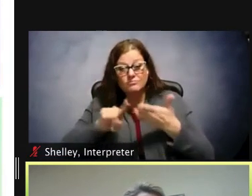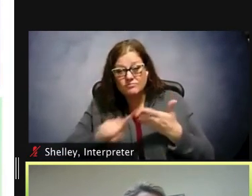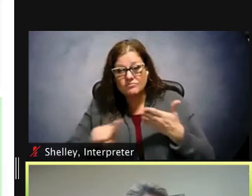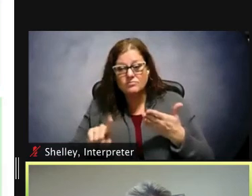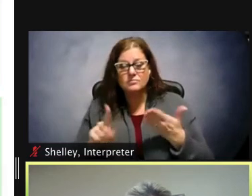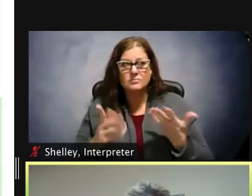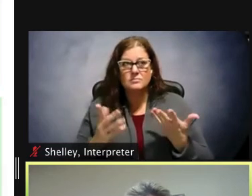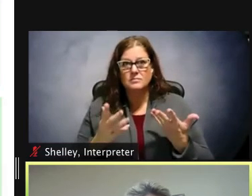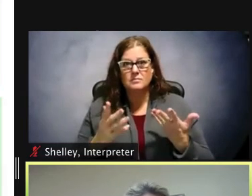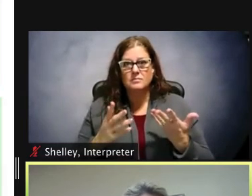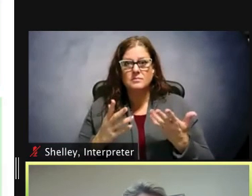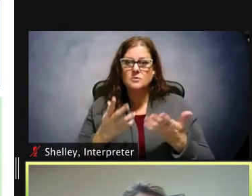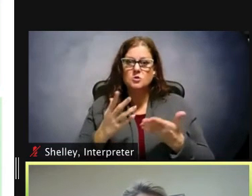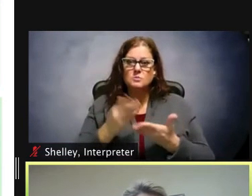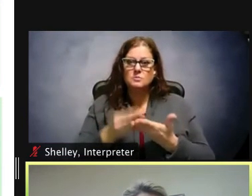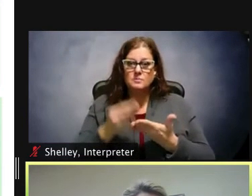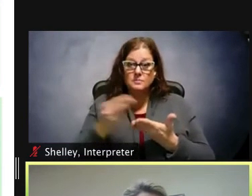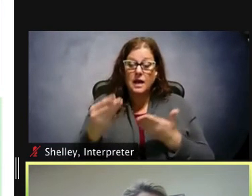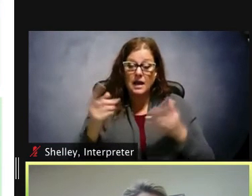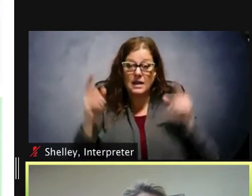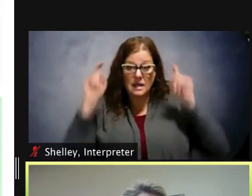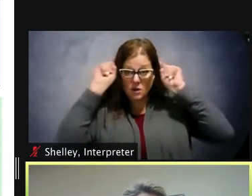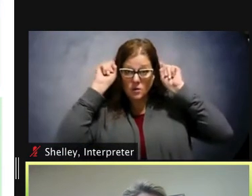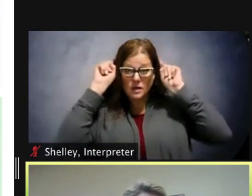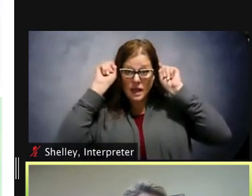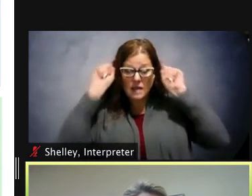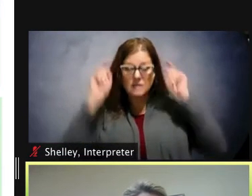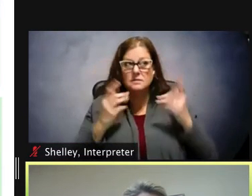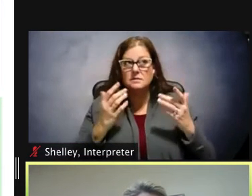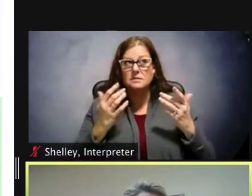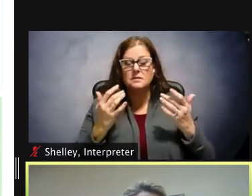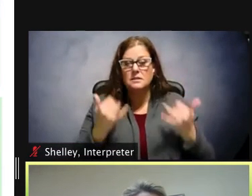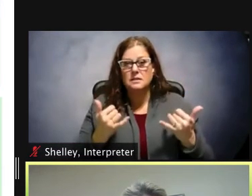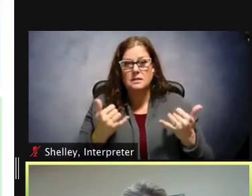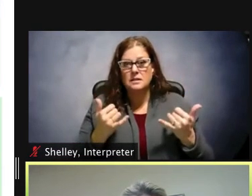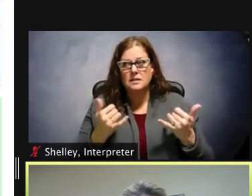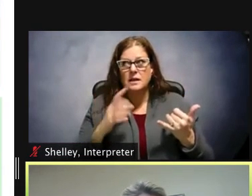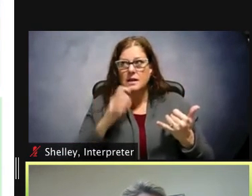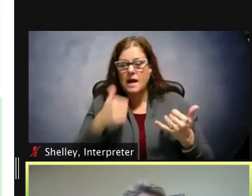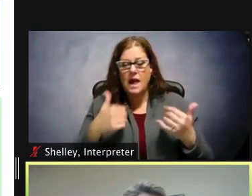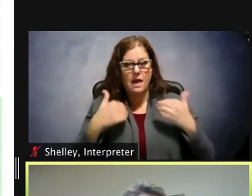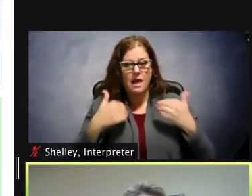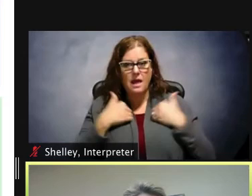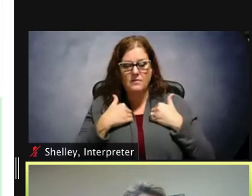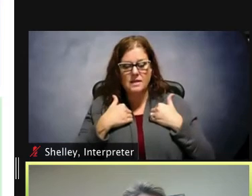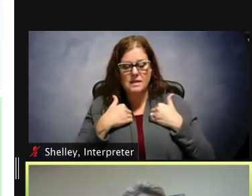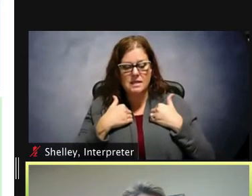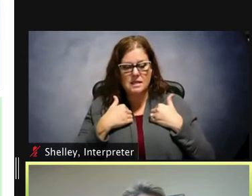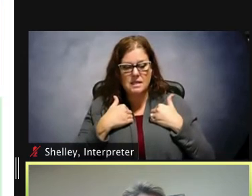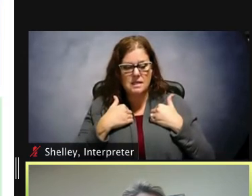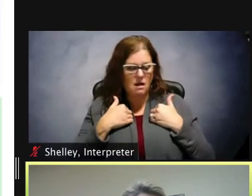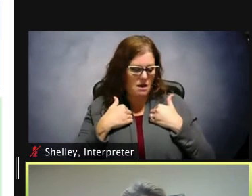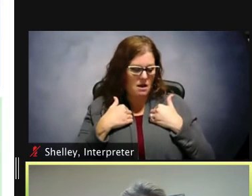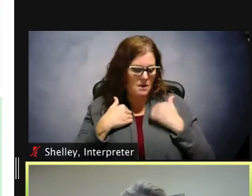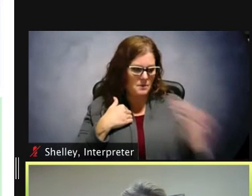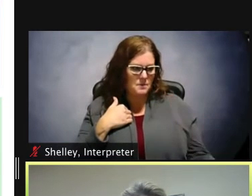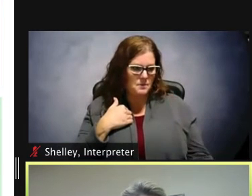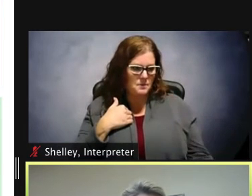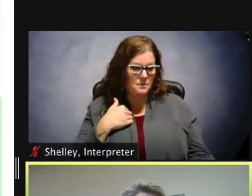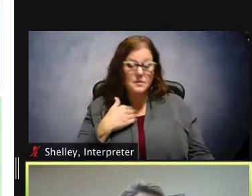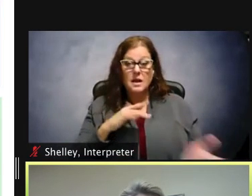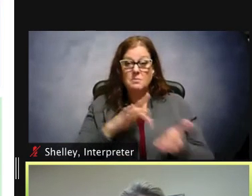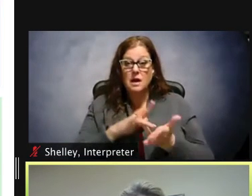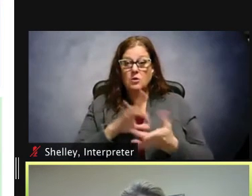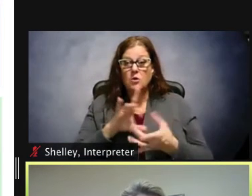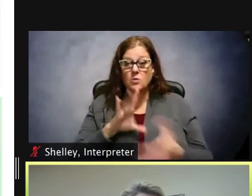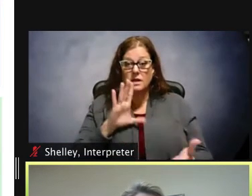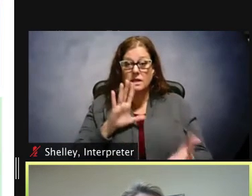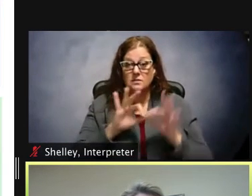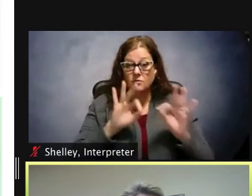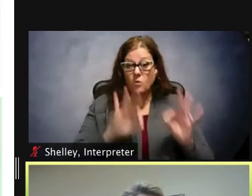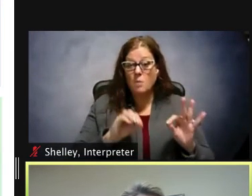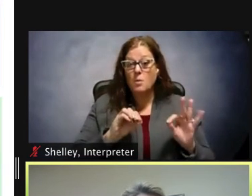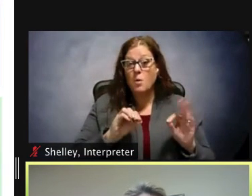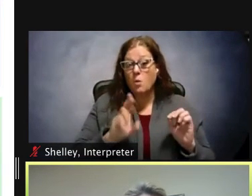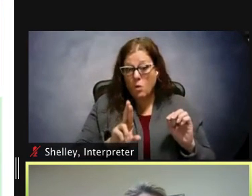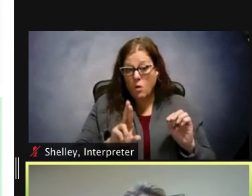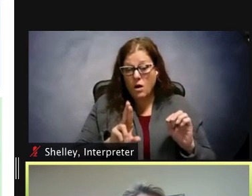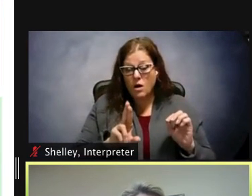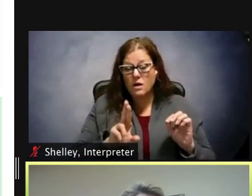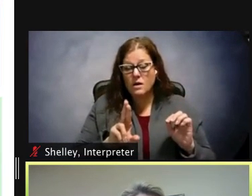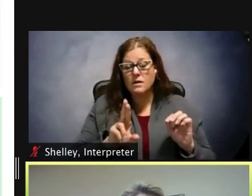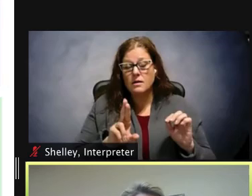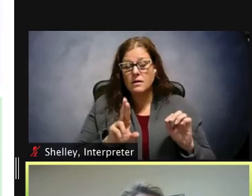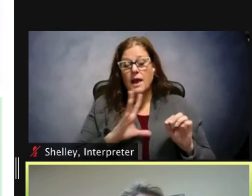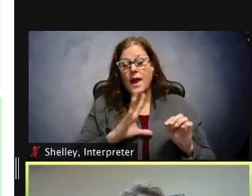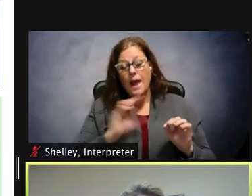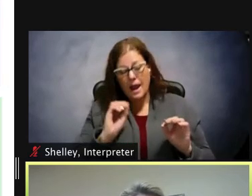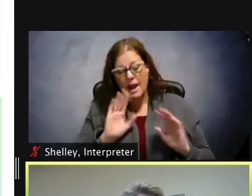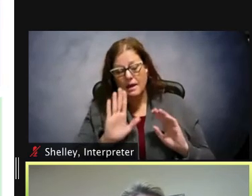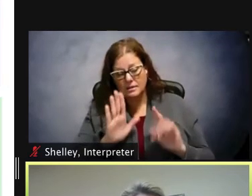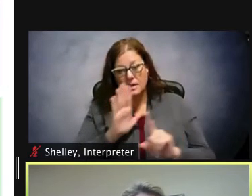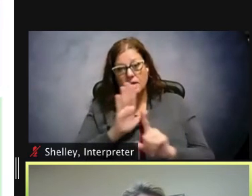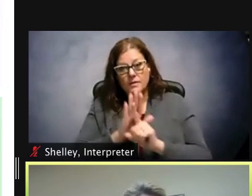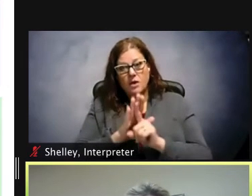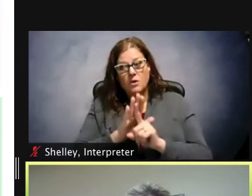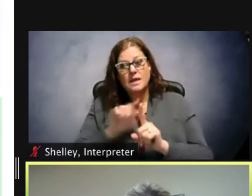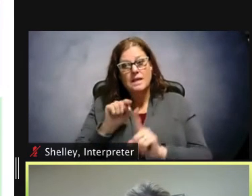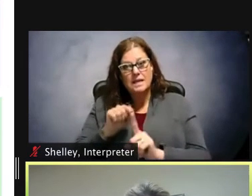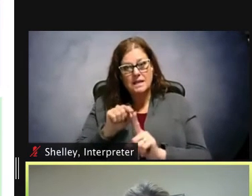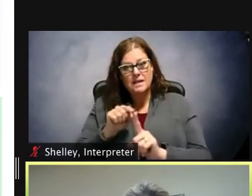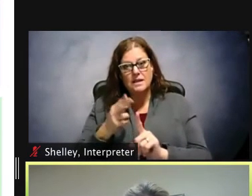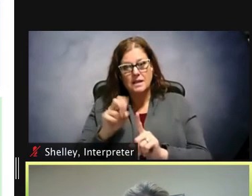hearing aids, and at this time, they did not have the medical release, and their ENT was in Orlando.